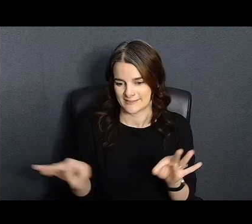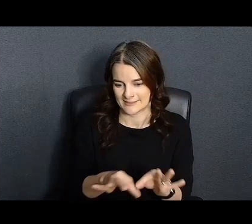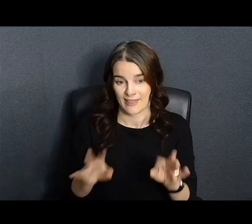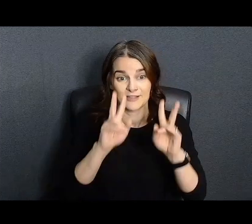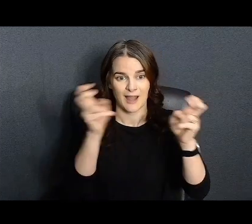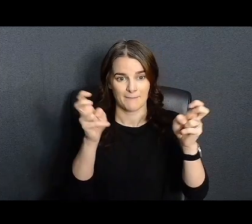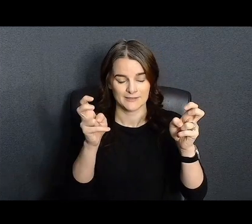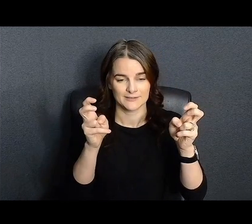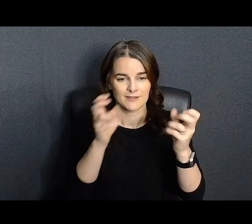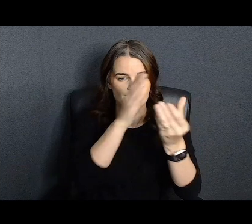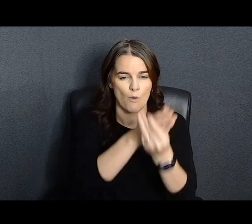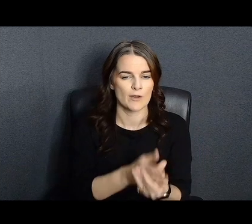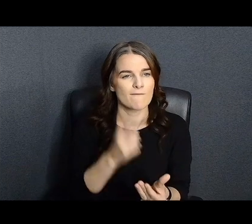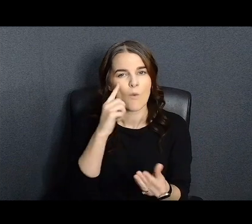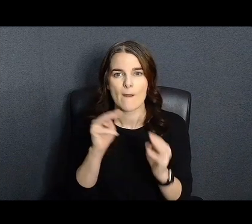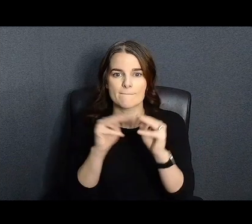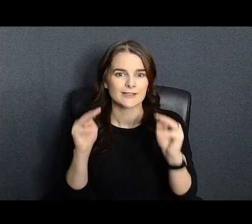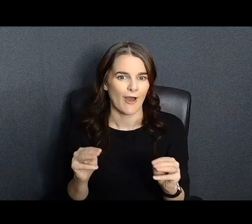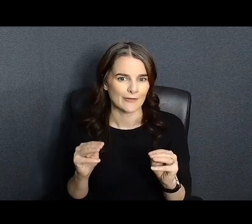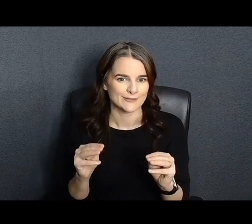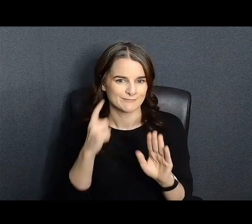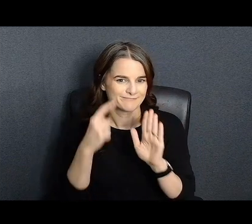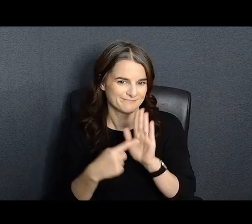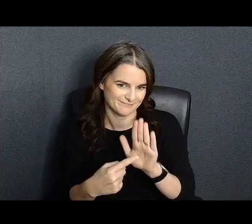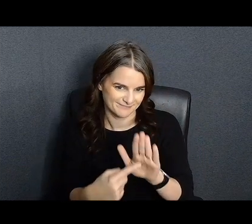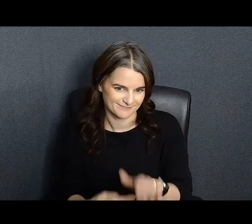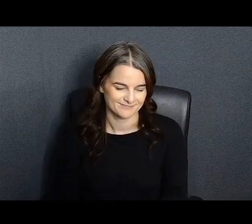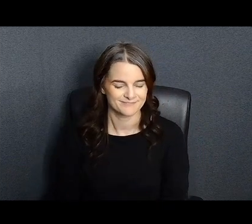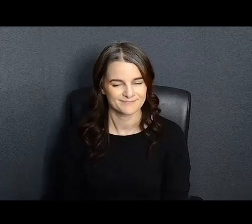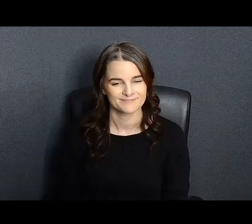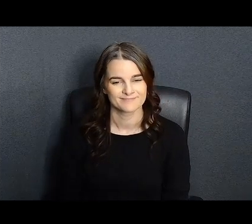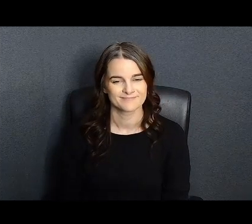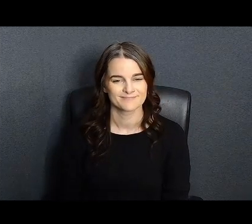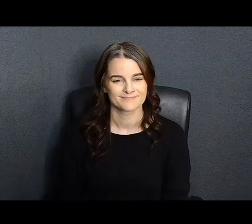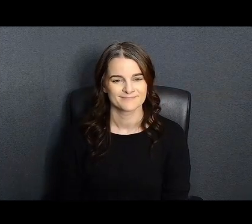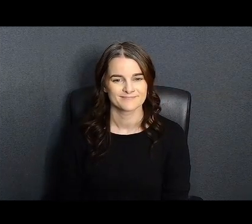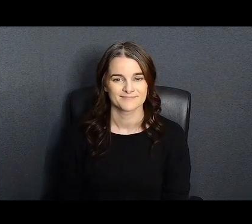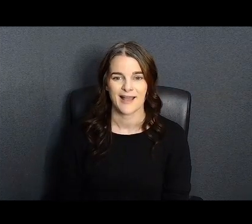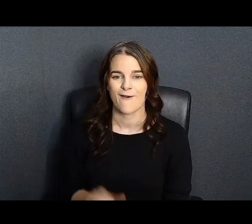for McDonald's, so to say. Or, I also like they have jokes in here, too.